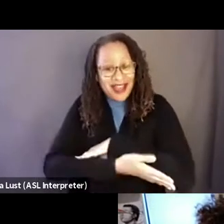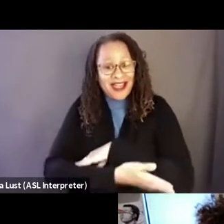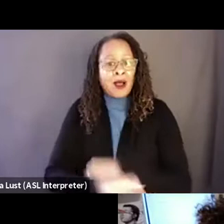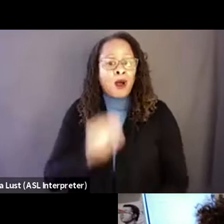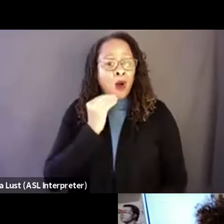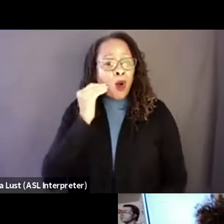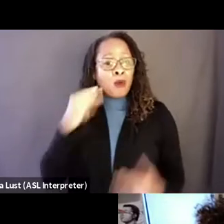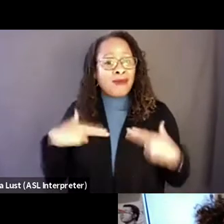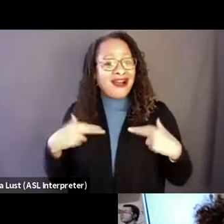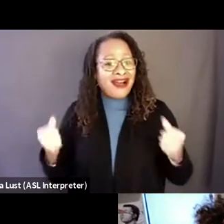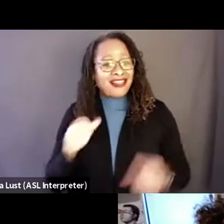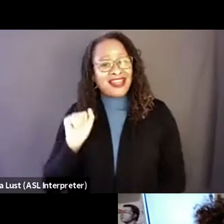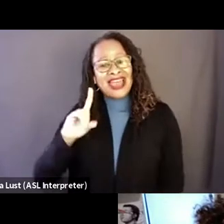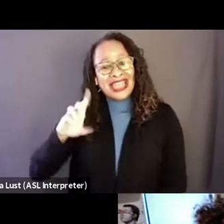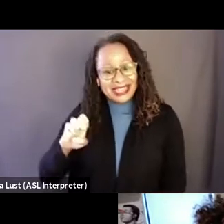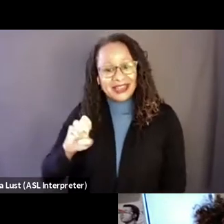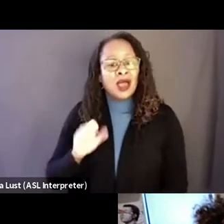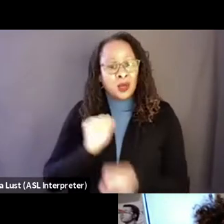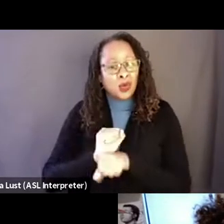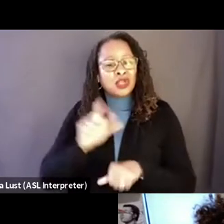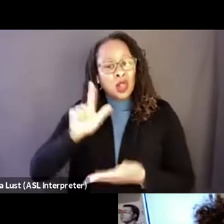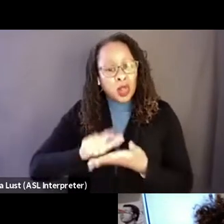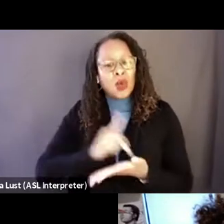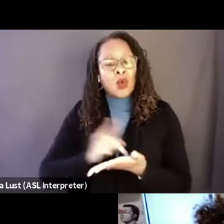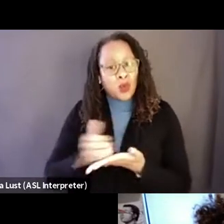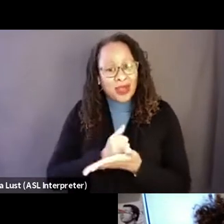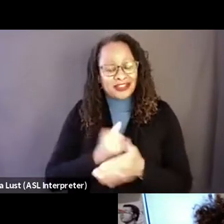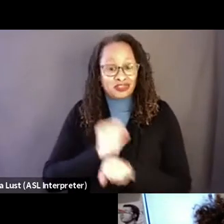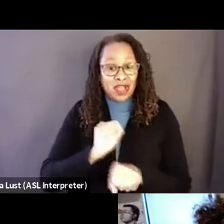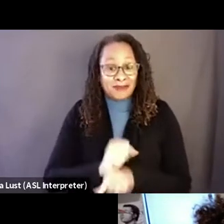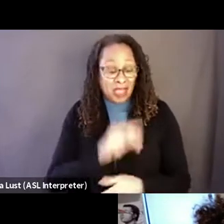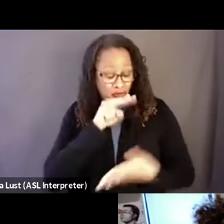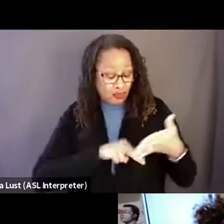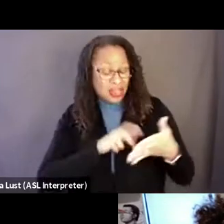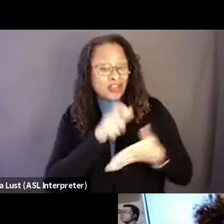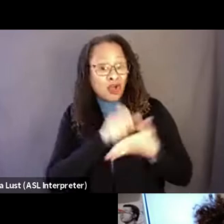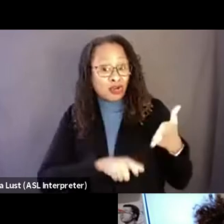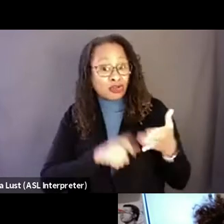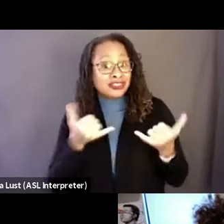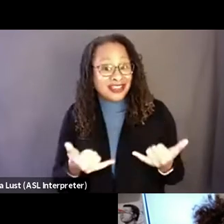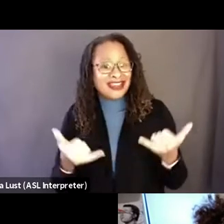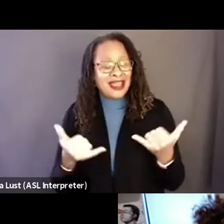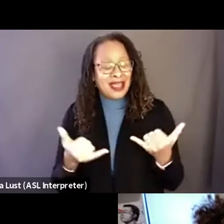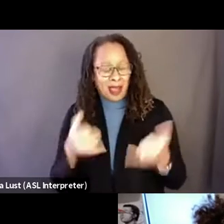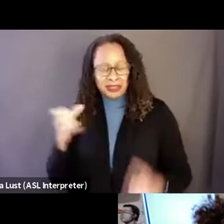And so in reading this article today as an adult, it brought me back to my self at nine,